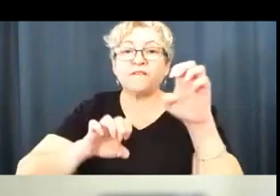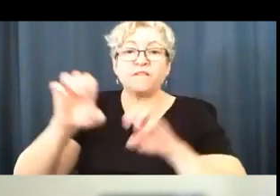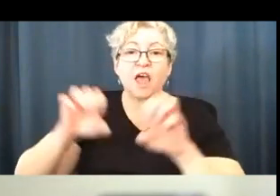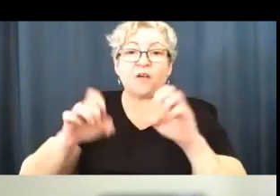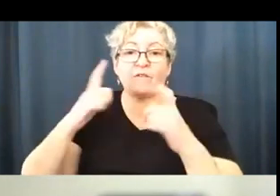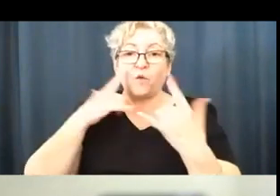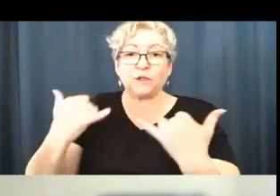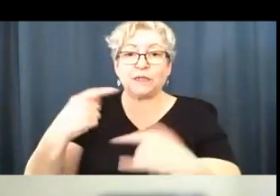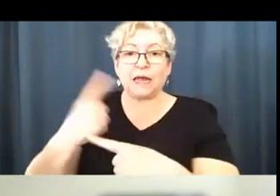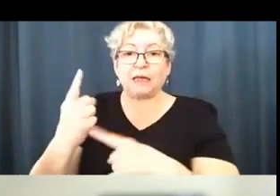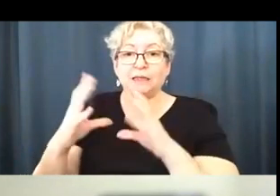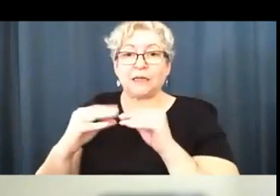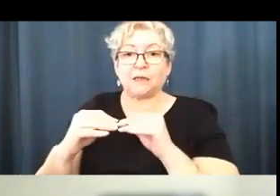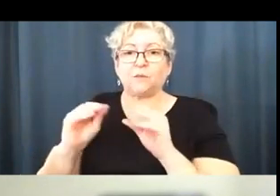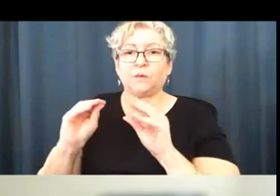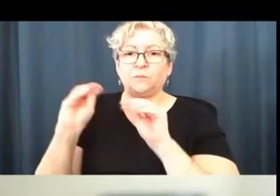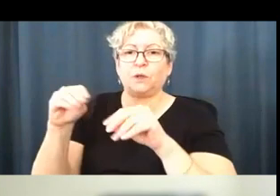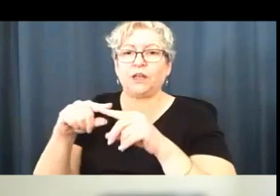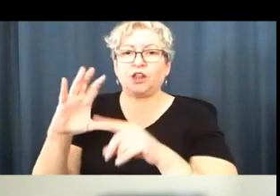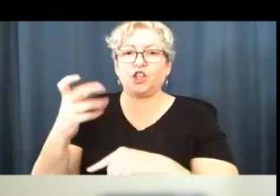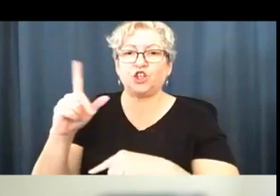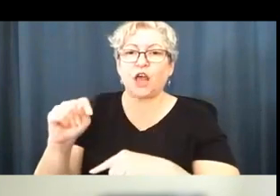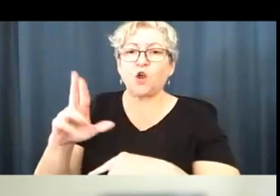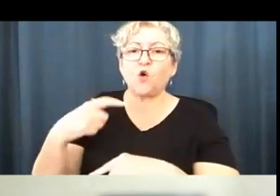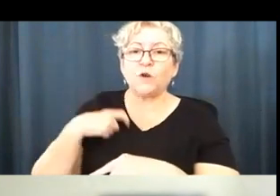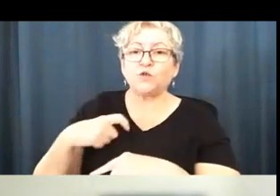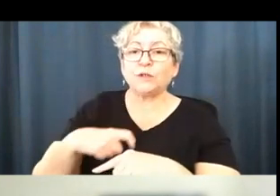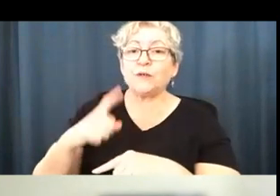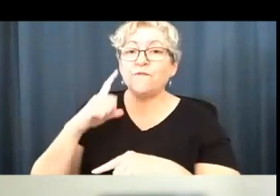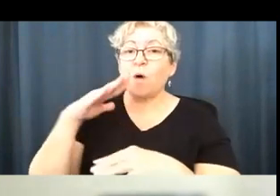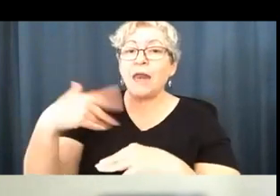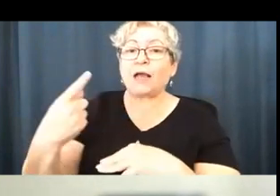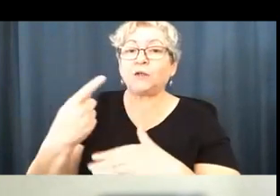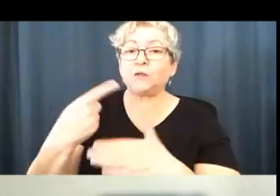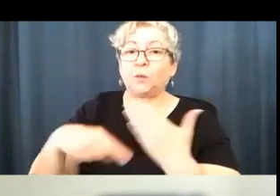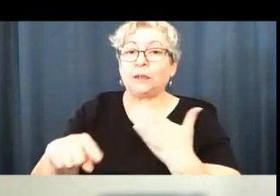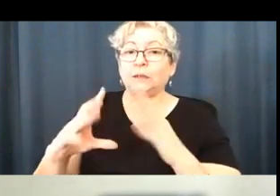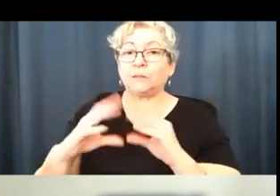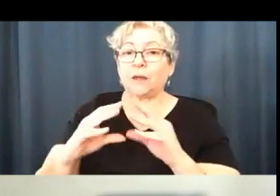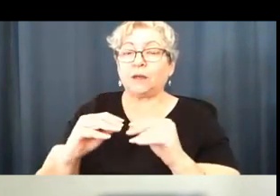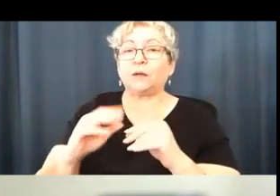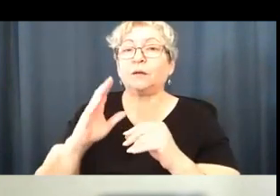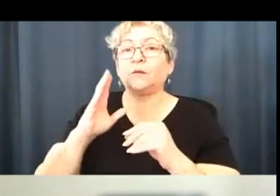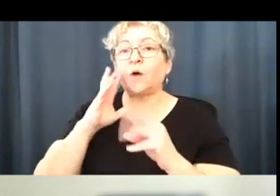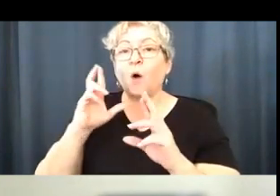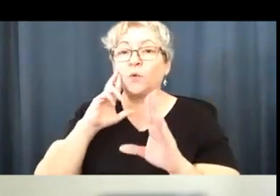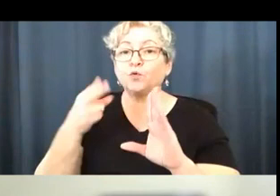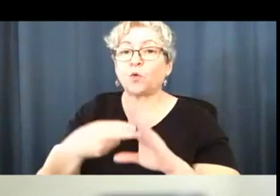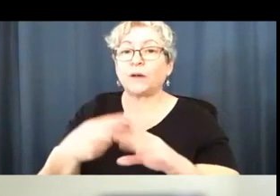has been put in the chat. The registration link for next week's session where they'll be joining us for part two has been put in the chat.